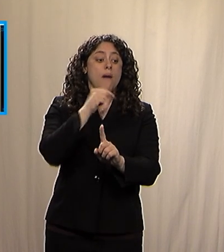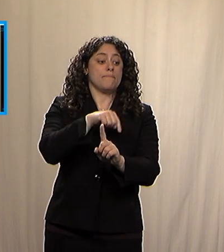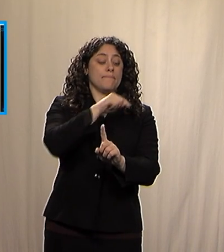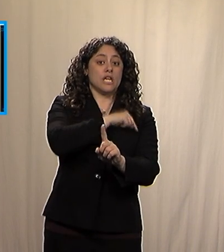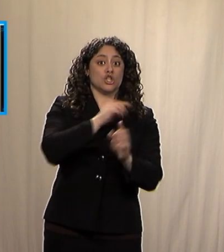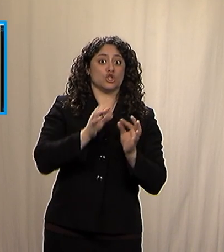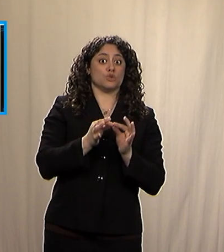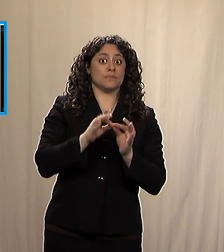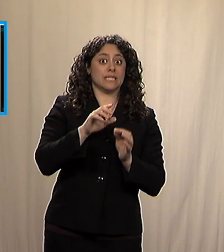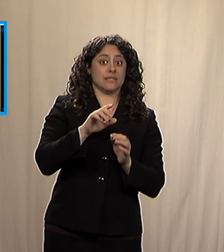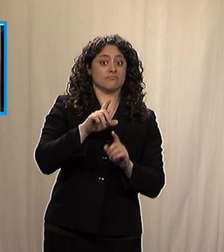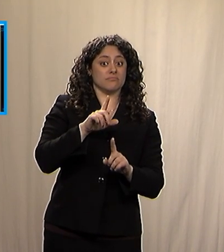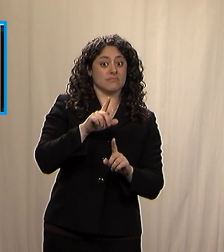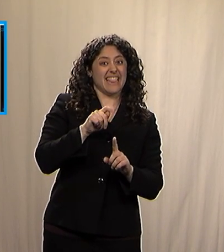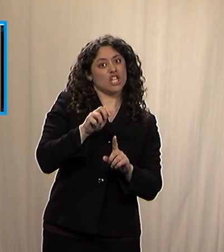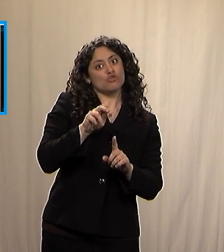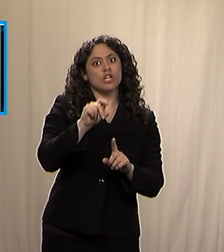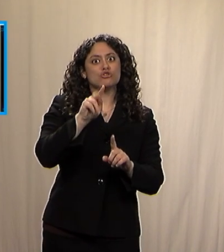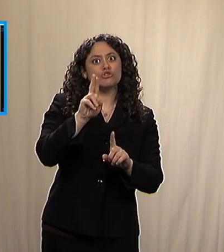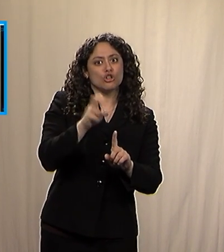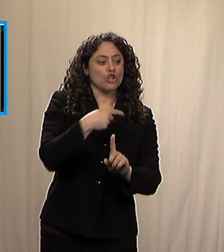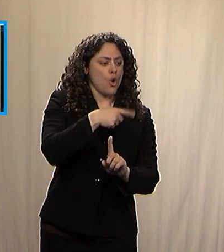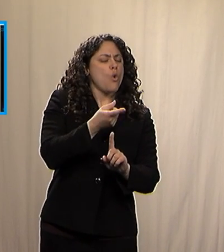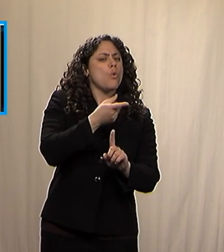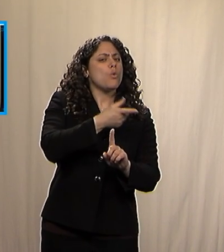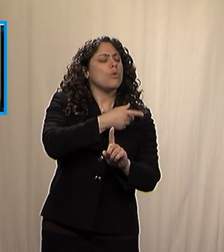in the past and applying our model to them as well.